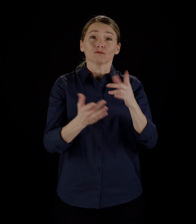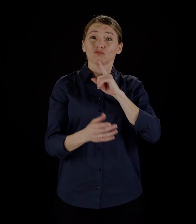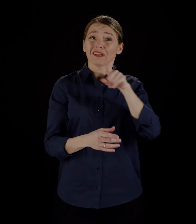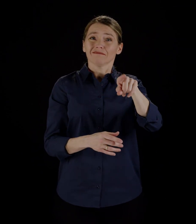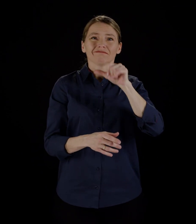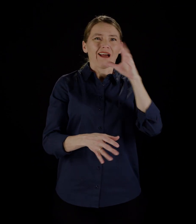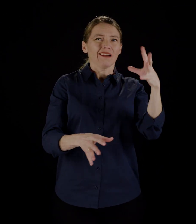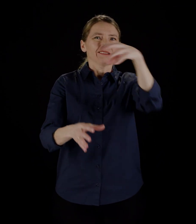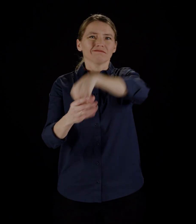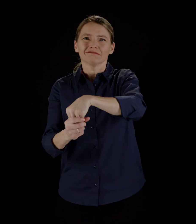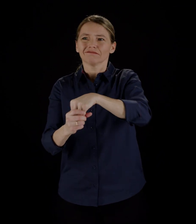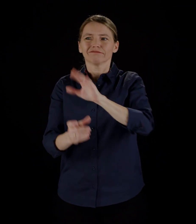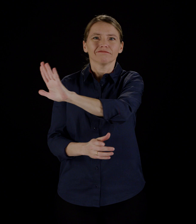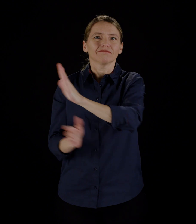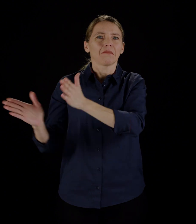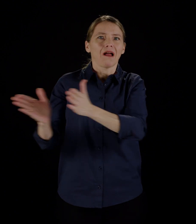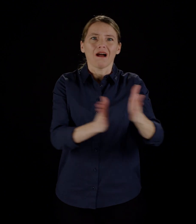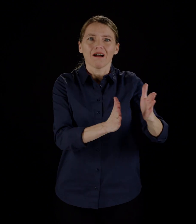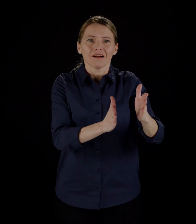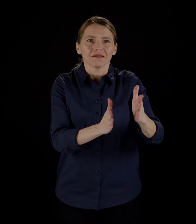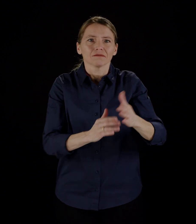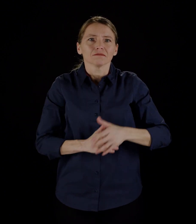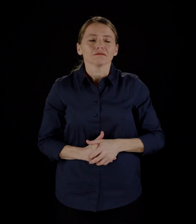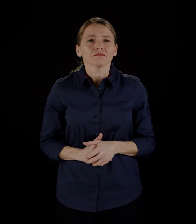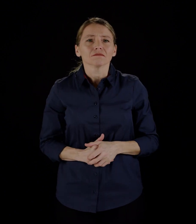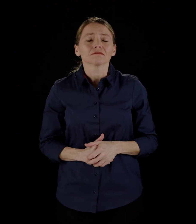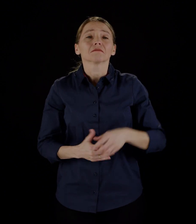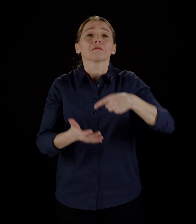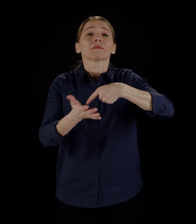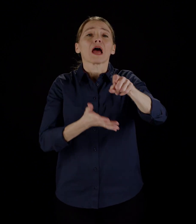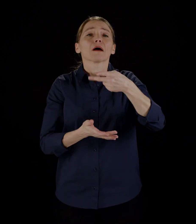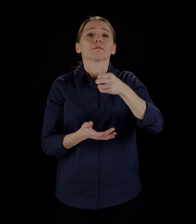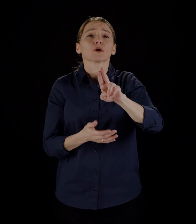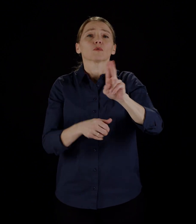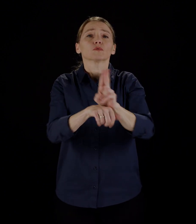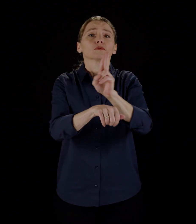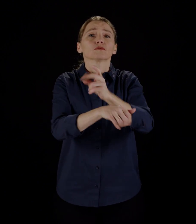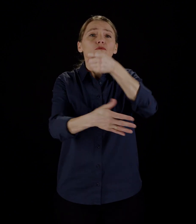Pay-per-use charges are applied in addition to the usual plan charges.